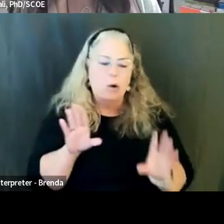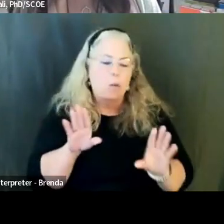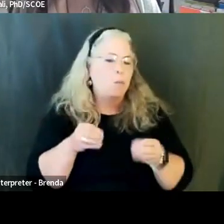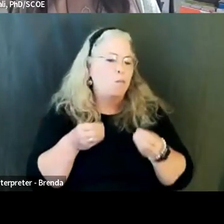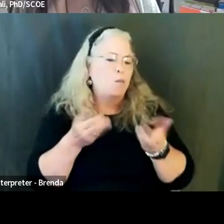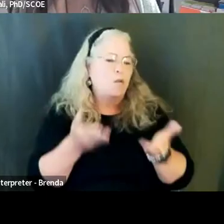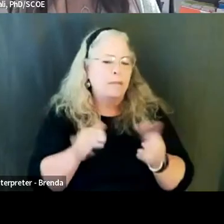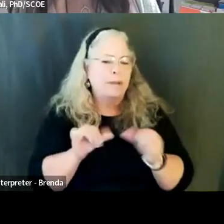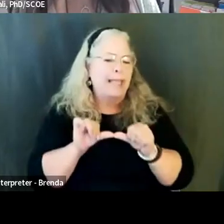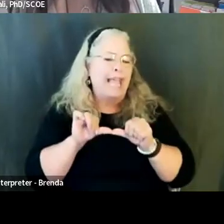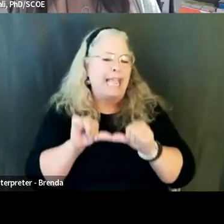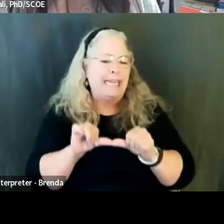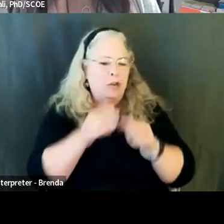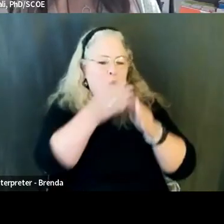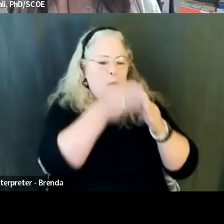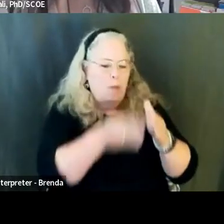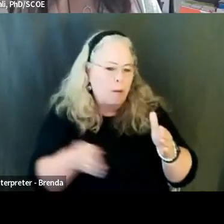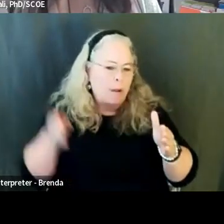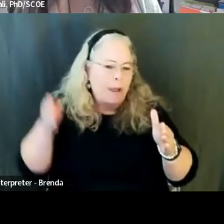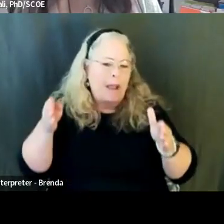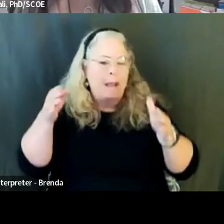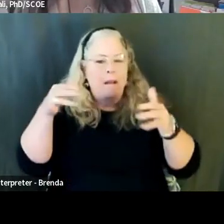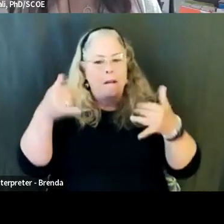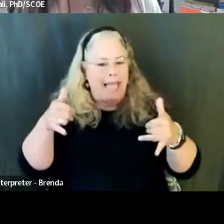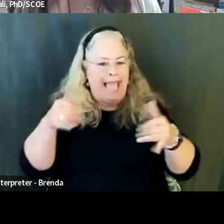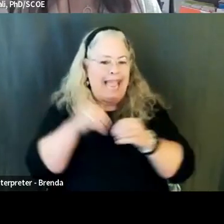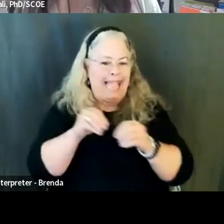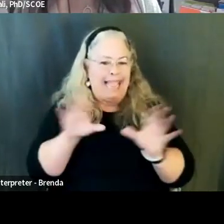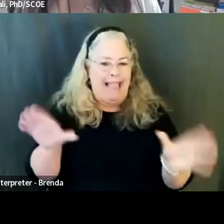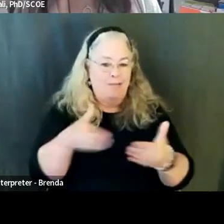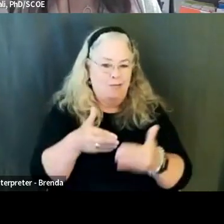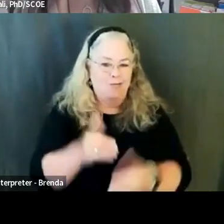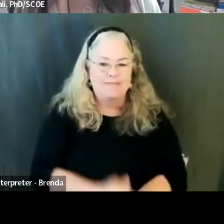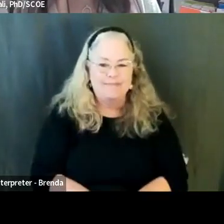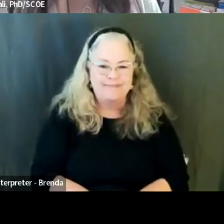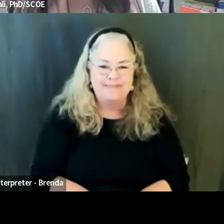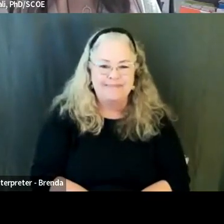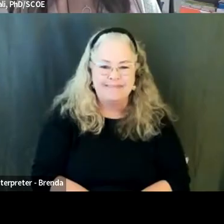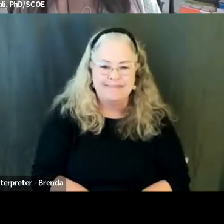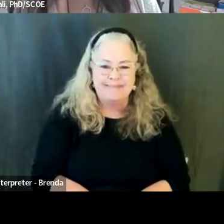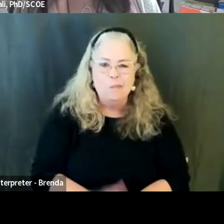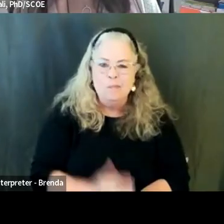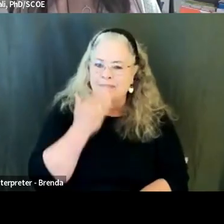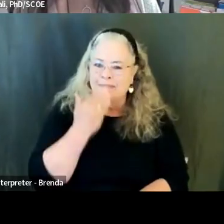continuum of play within our classrooms. Lillie Moffett: Thank you Jennifer. Does